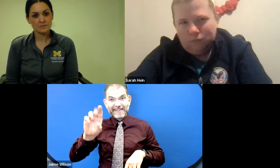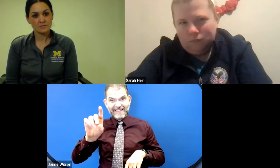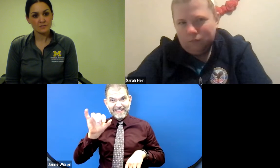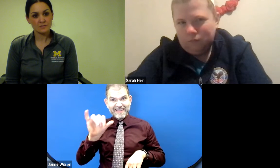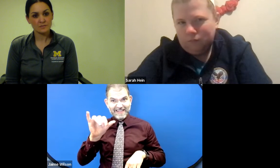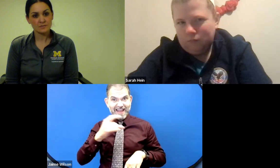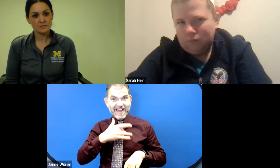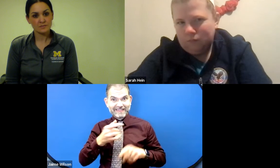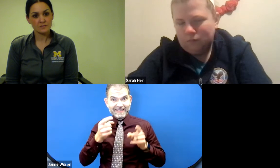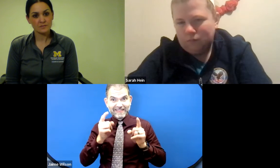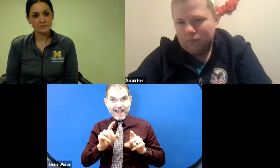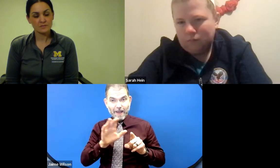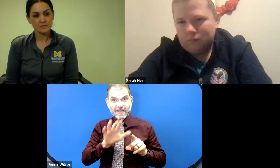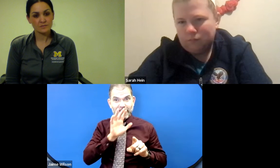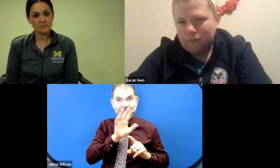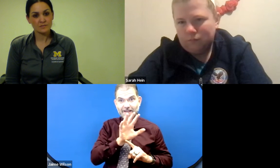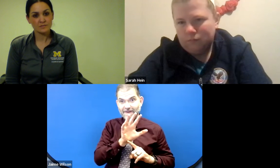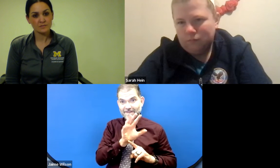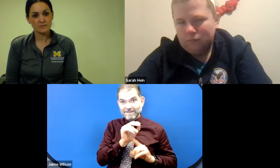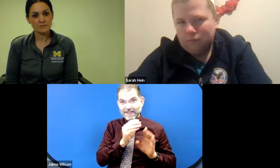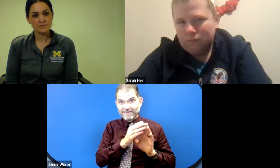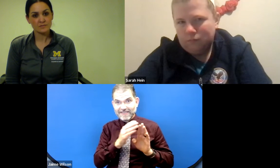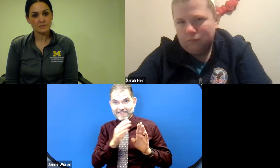ASL Interpreter: so as time goes on right Lbd.